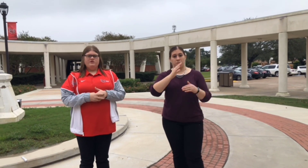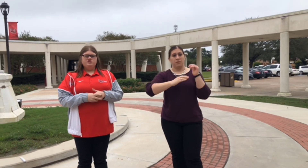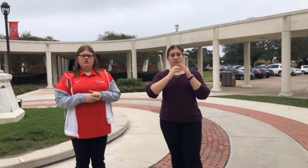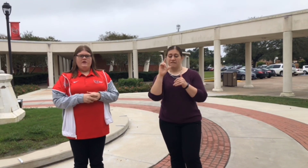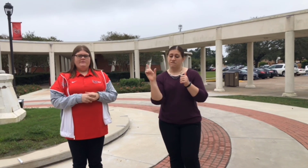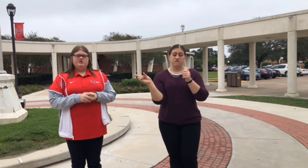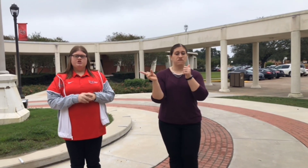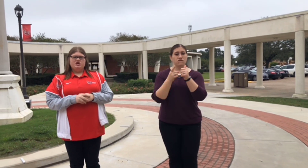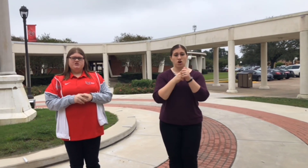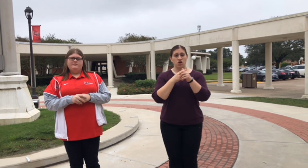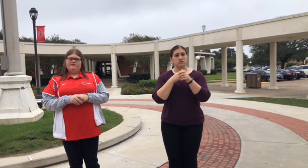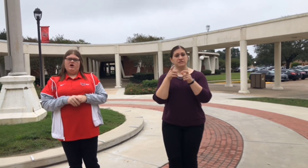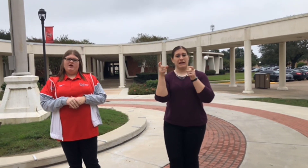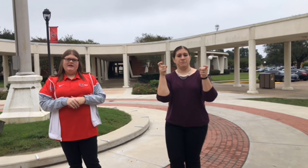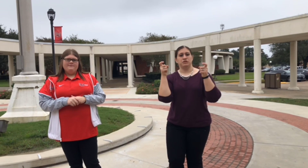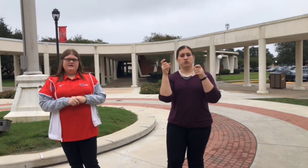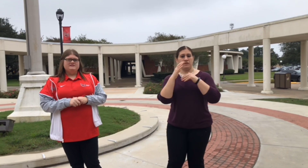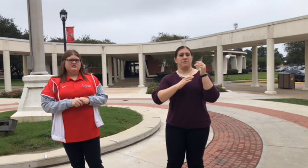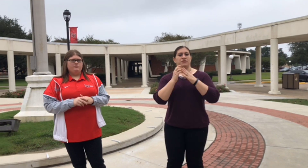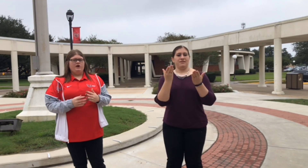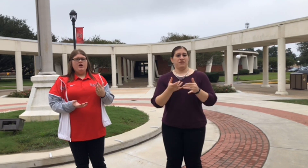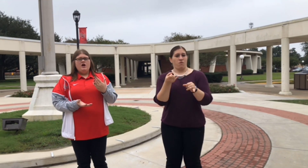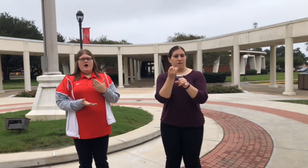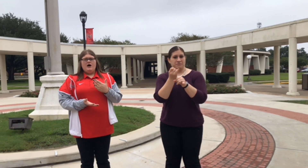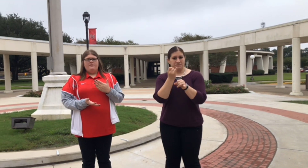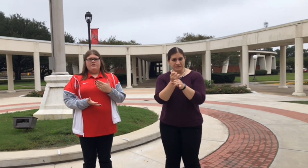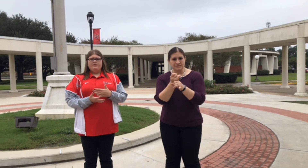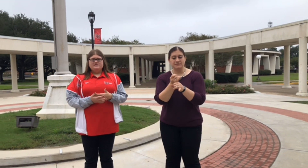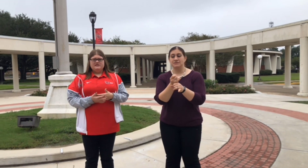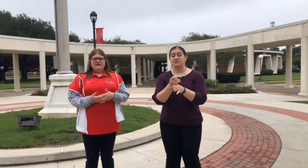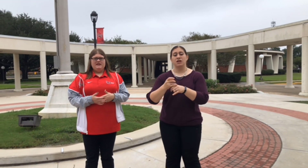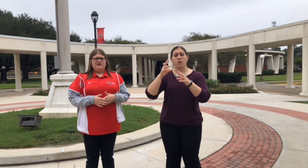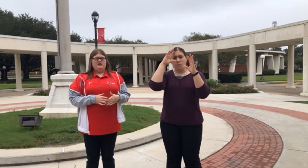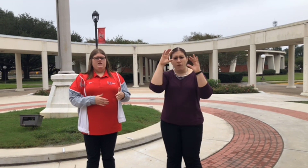original administration building, where the President and